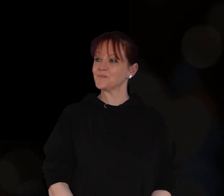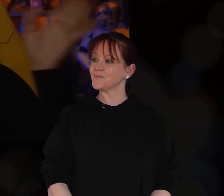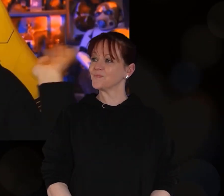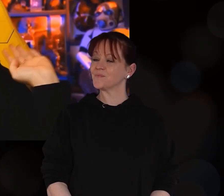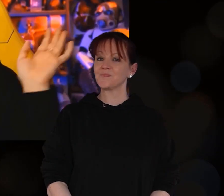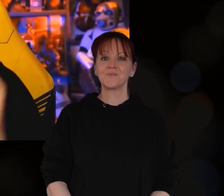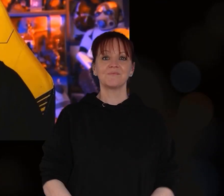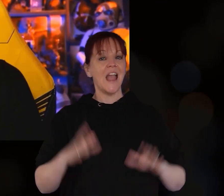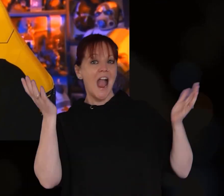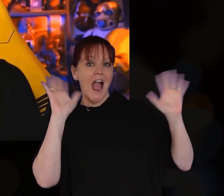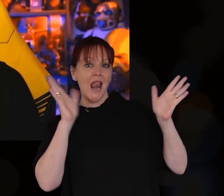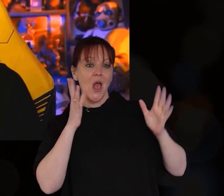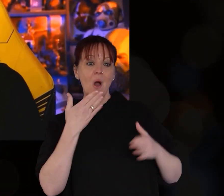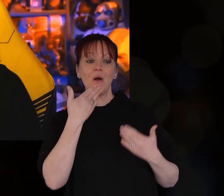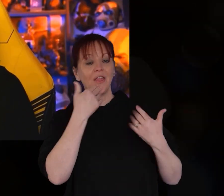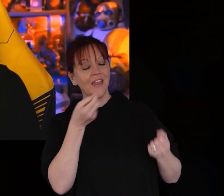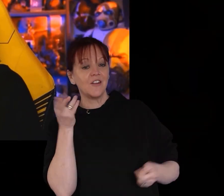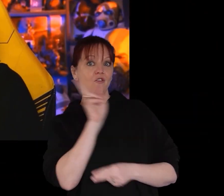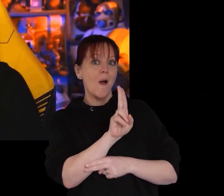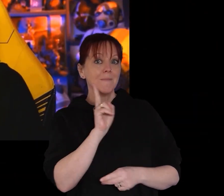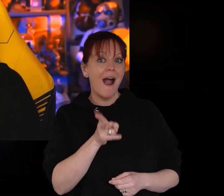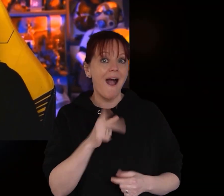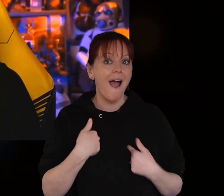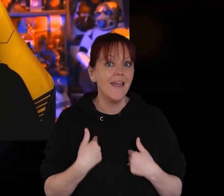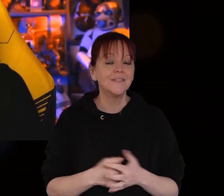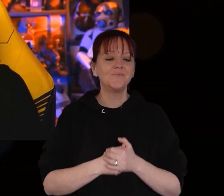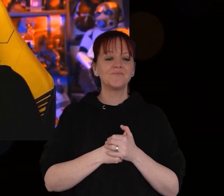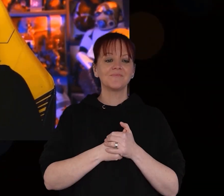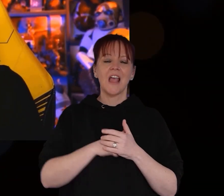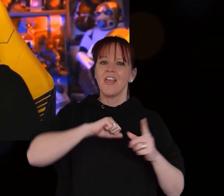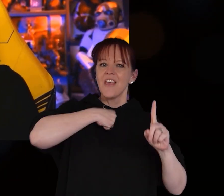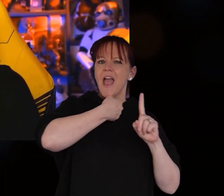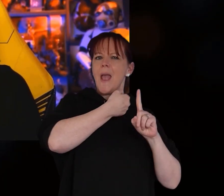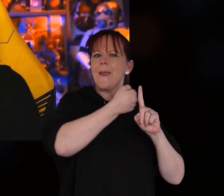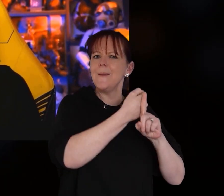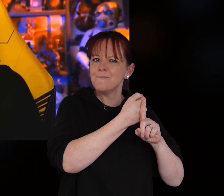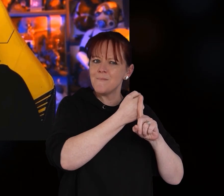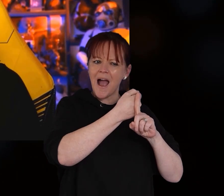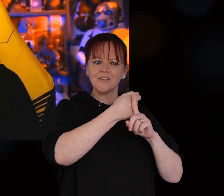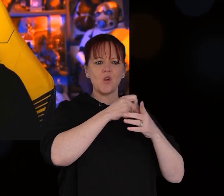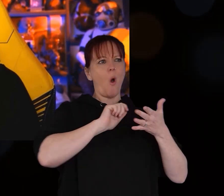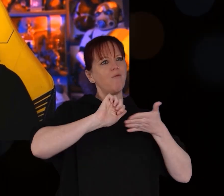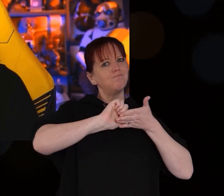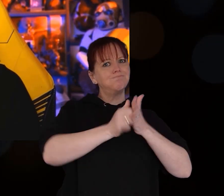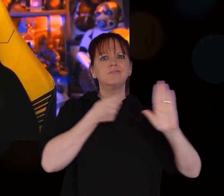Hello again, and thank you so much Steve for having me back. The impact and contributions of quality journalism